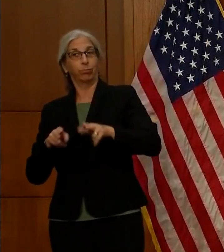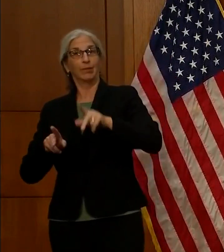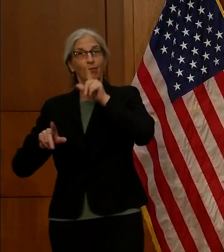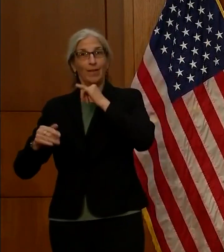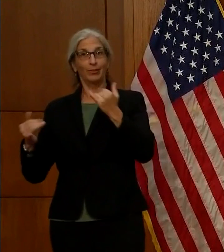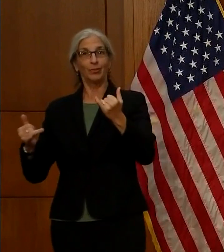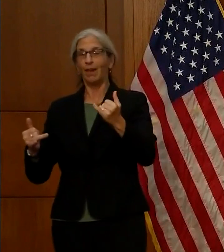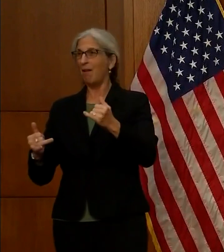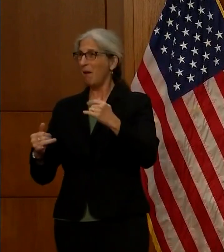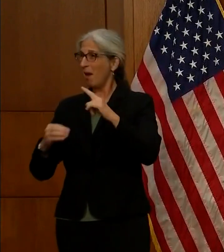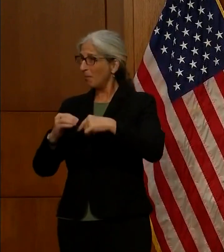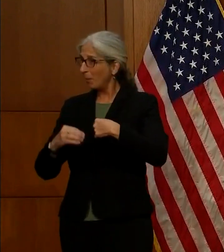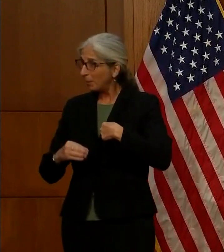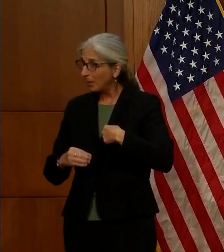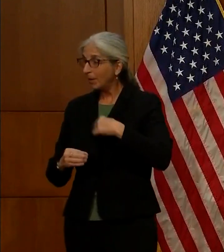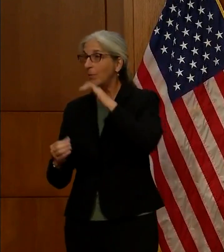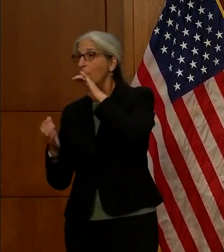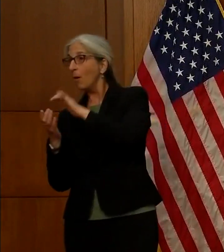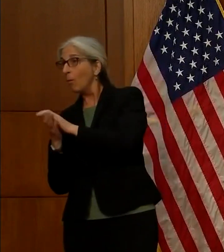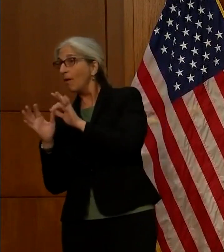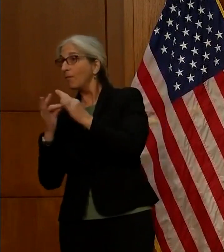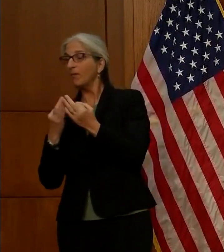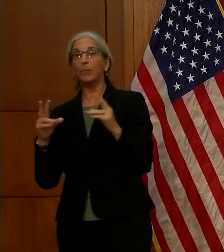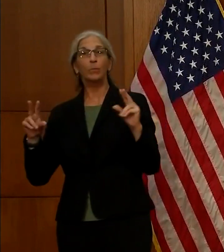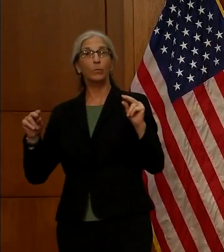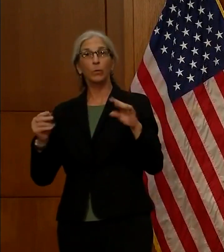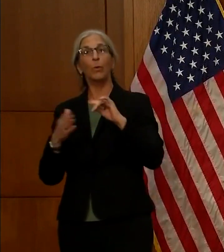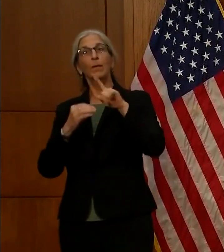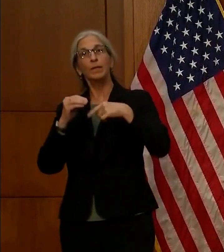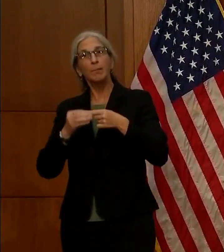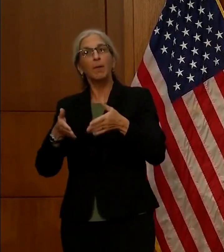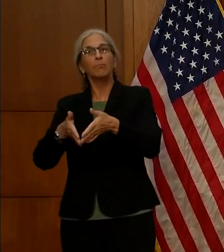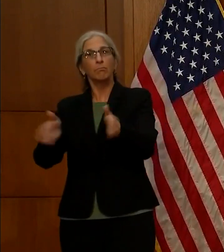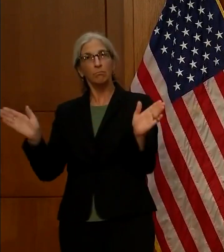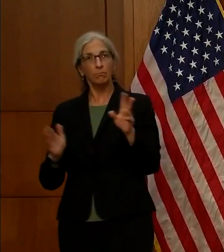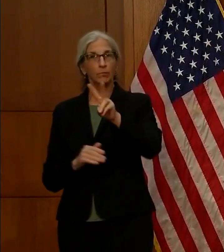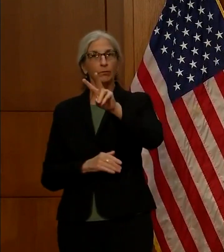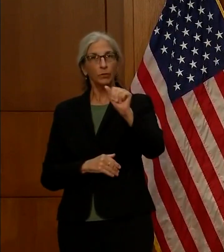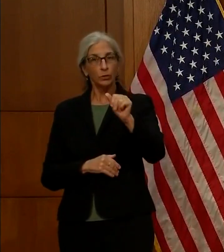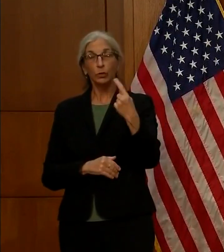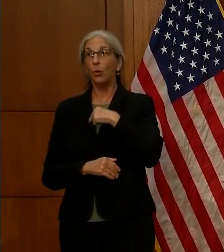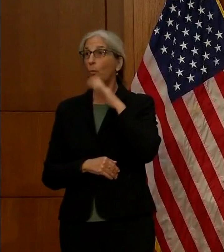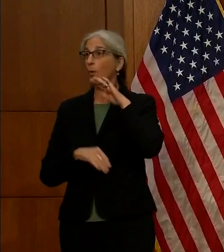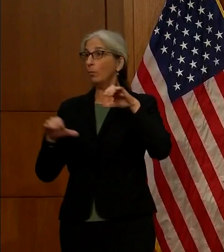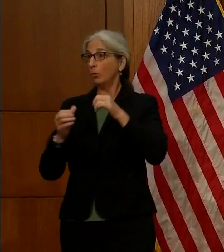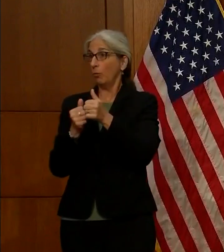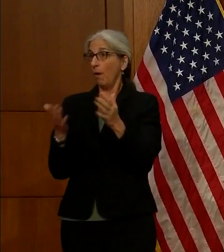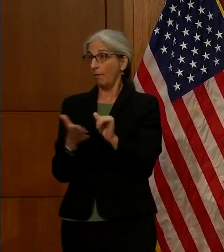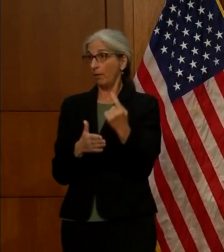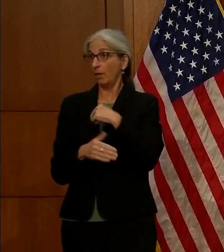YOU A MUCH BRIEFER ANSWER THIS IS NOT ABOUT ME. IT'S NOT ABOUT MY WIFE MY FAMILY THIS IS ABOUT